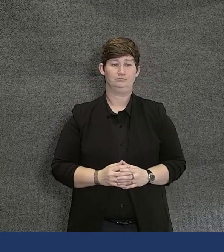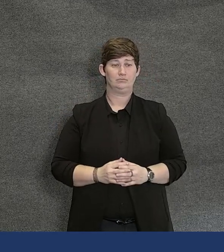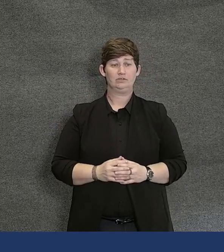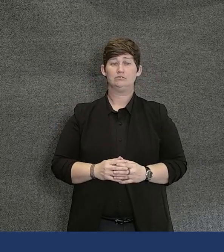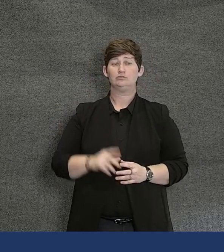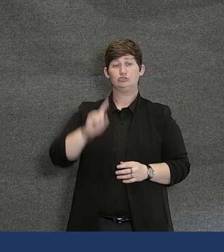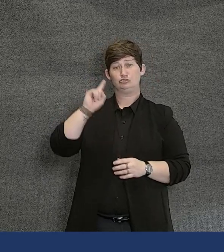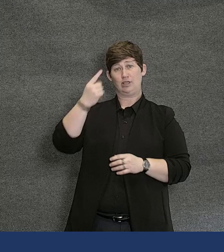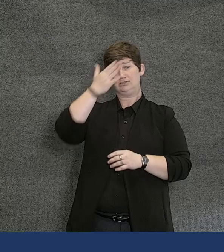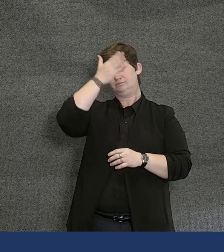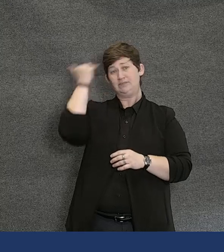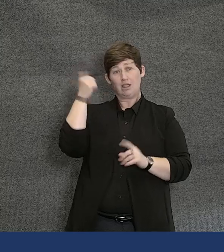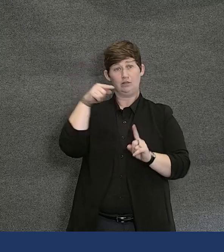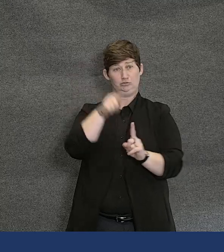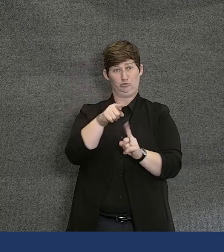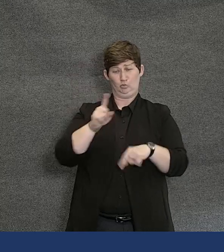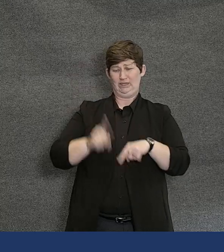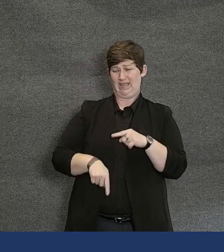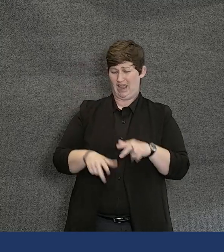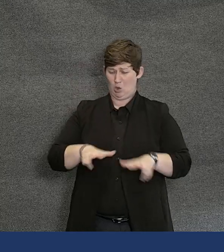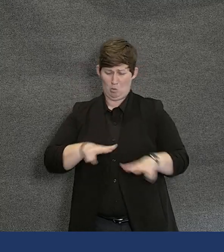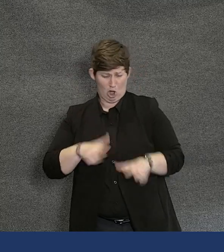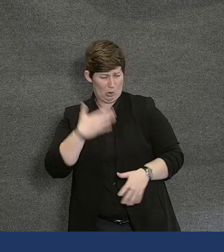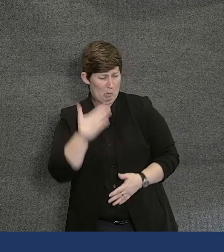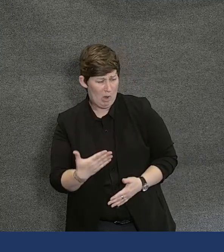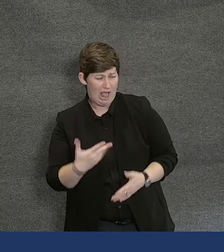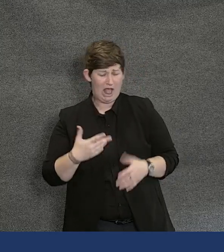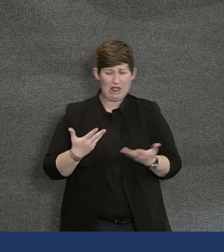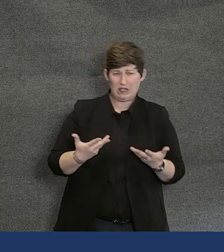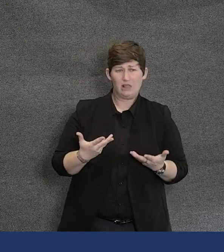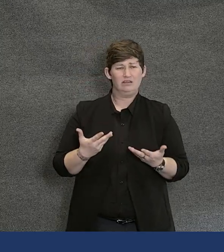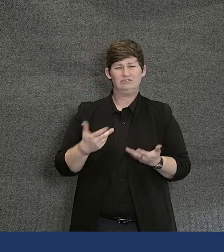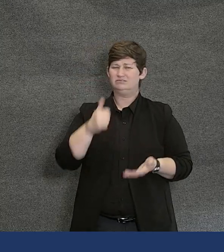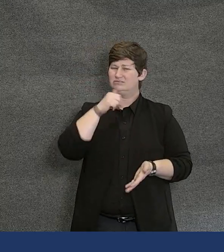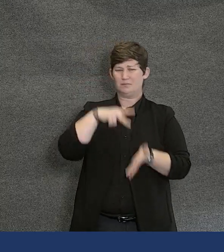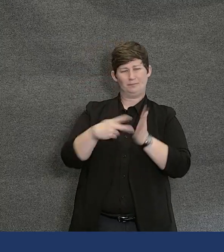doesn't mean you can't do a computer. It doesn't mean you can't do the phones.